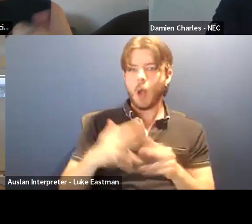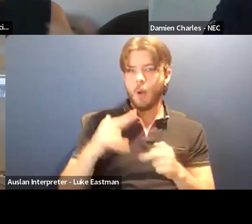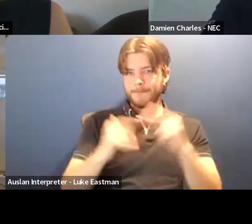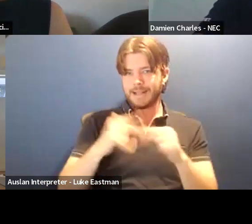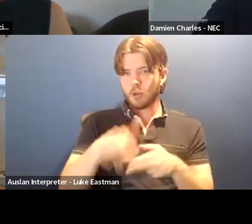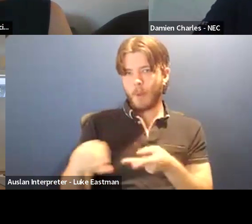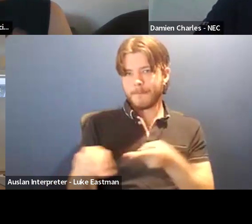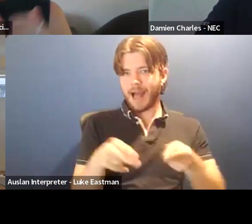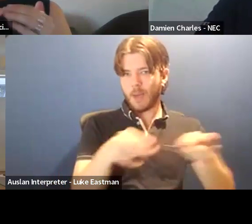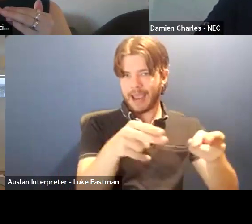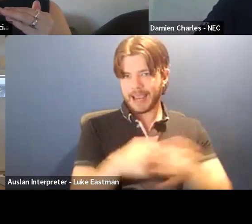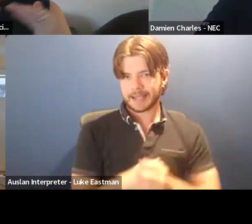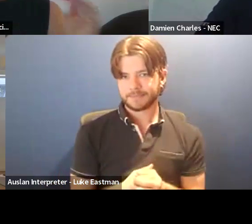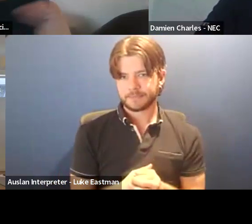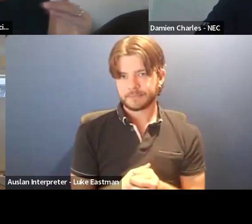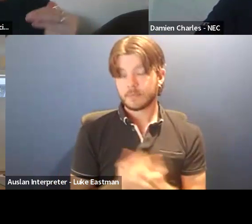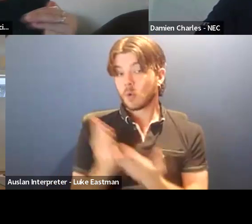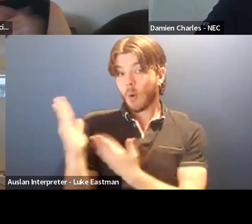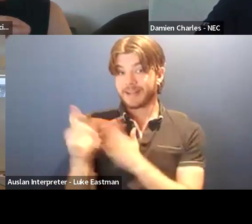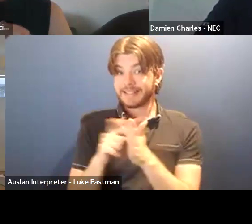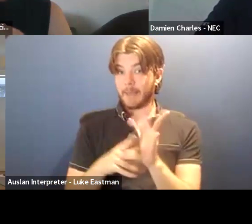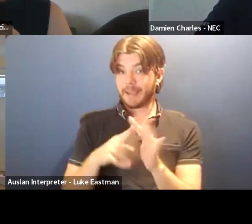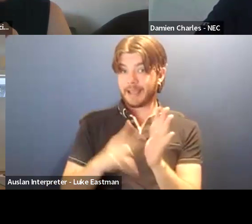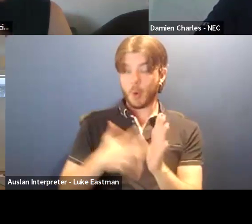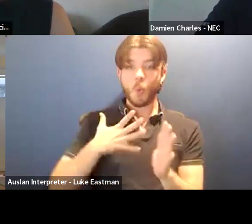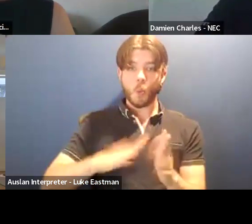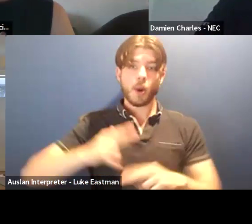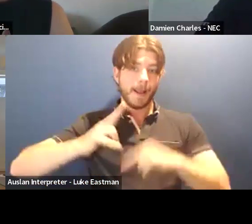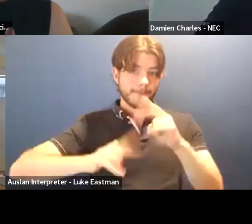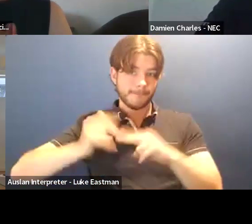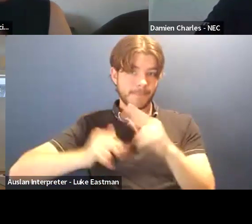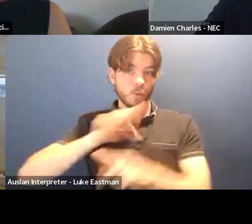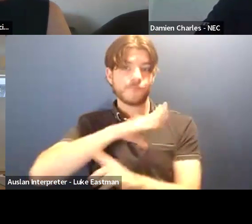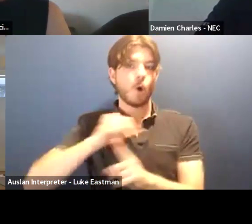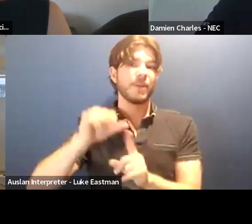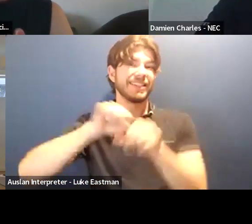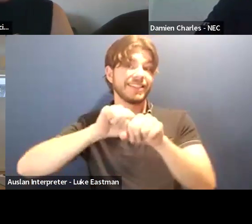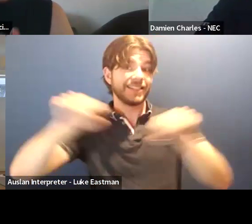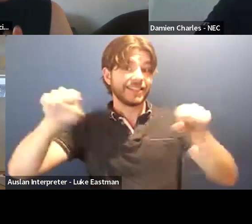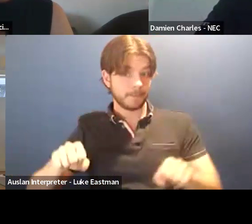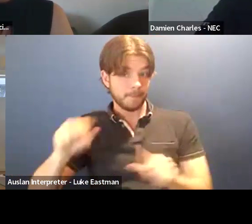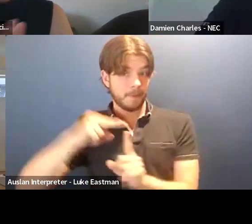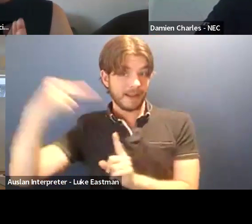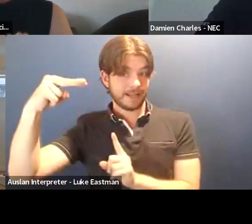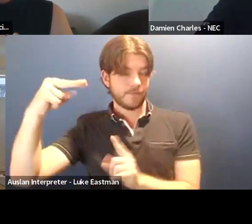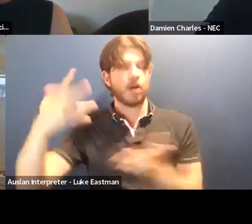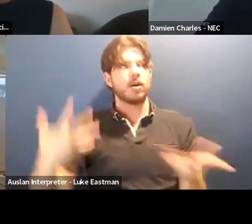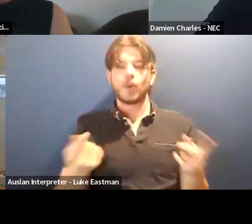offering the program at a system level of an organisational level then the young people can flow through into